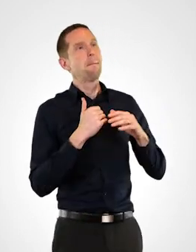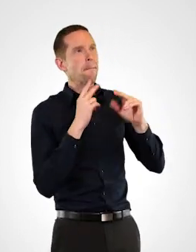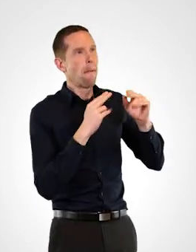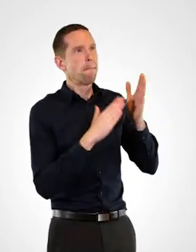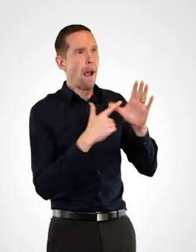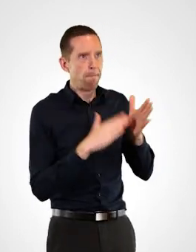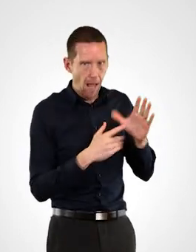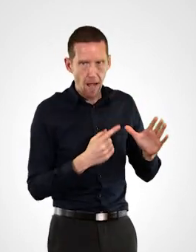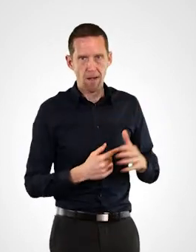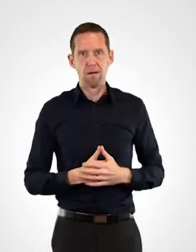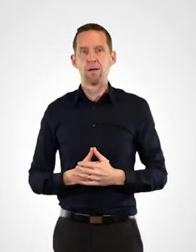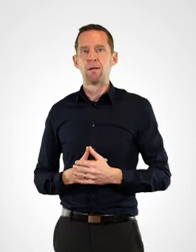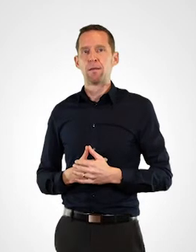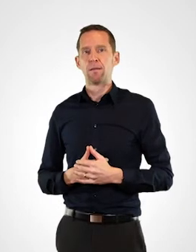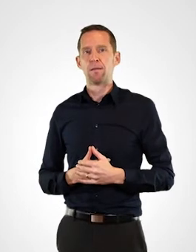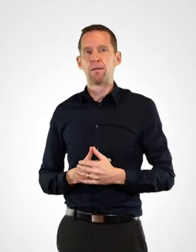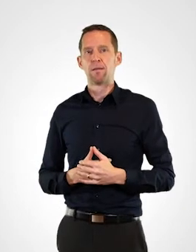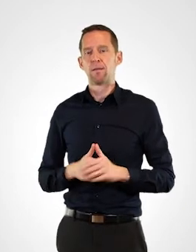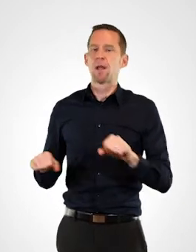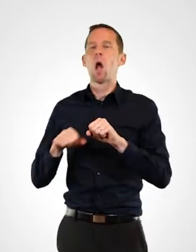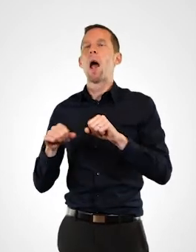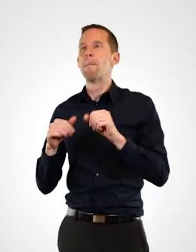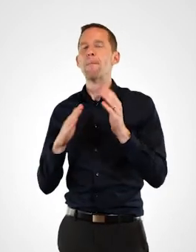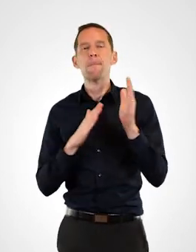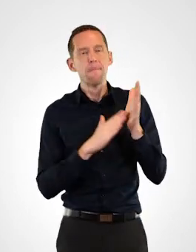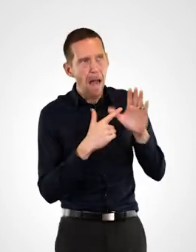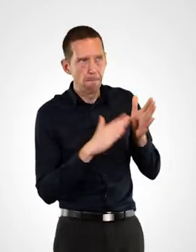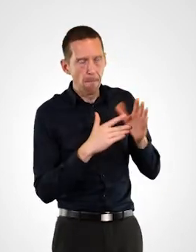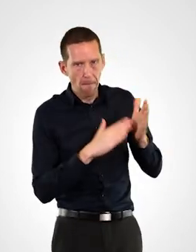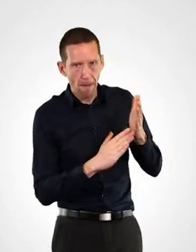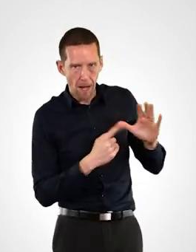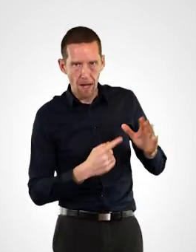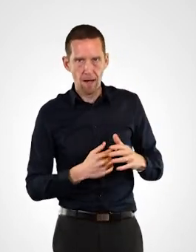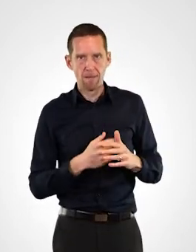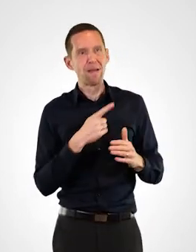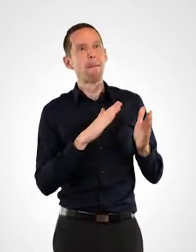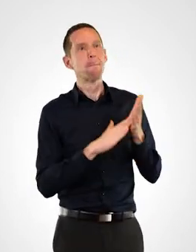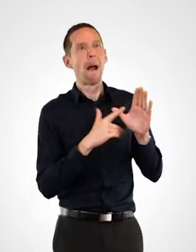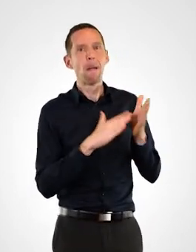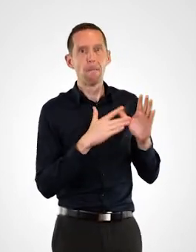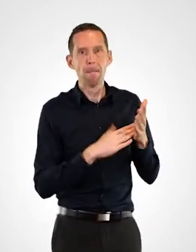Mum mum ma. "Mama". Mum mum.